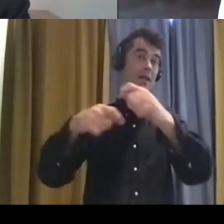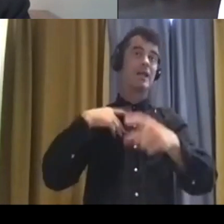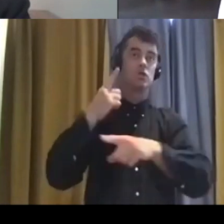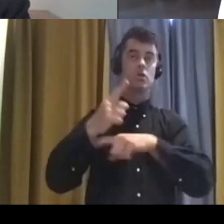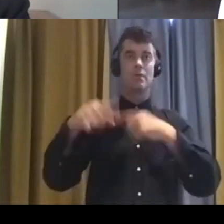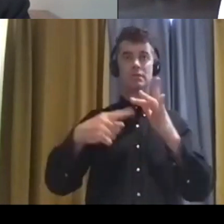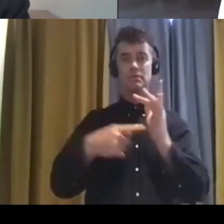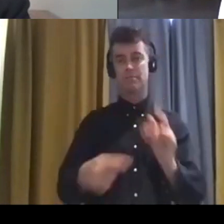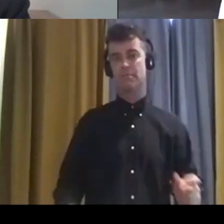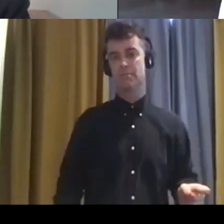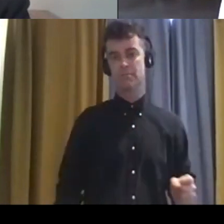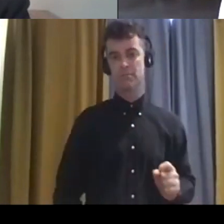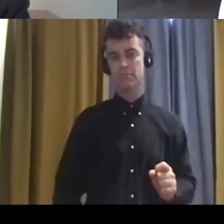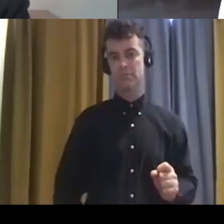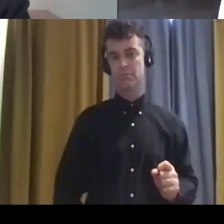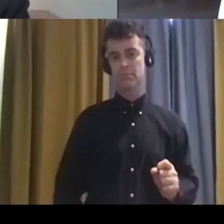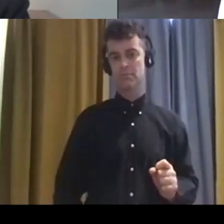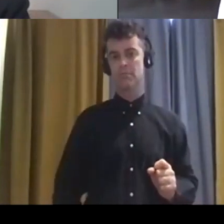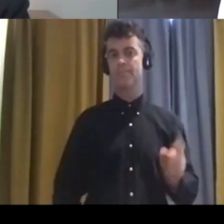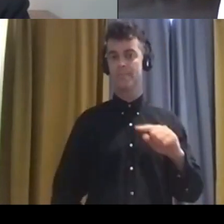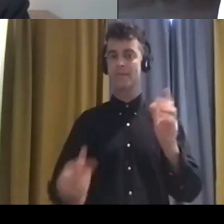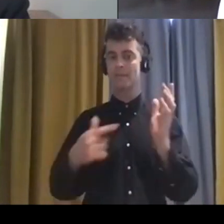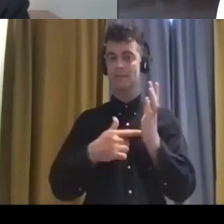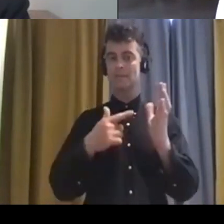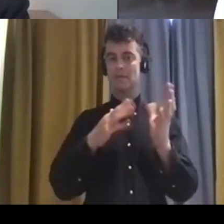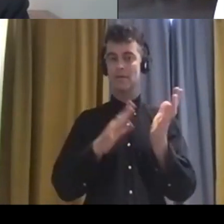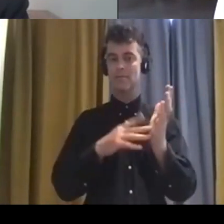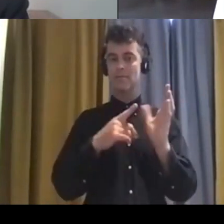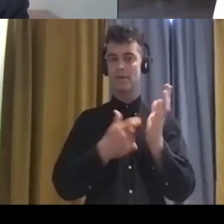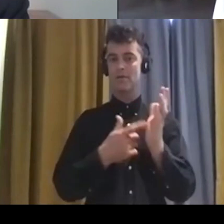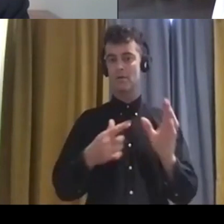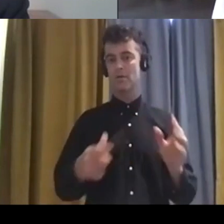keep talking about it. Brilliant and Tamara.